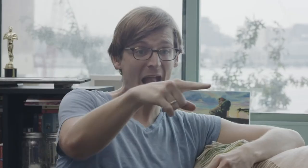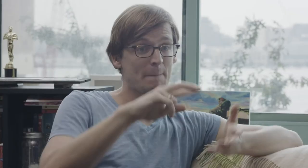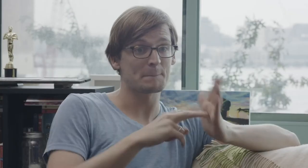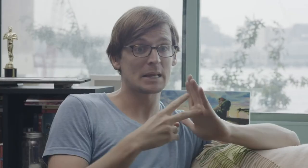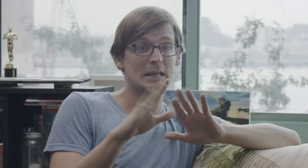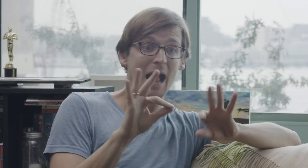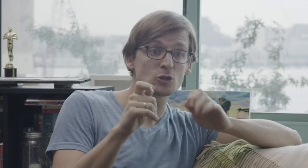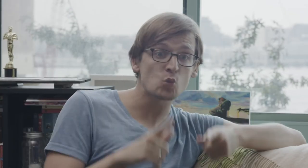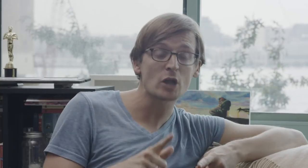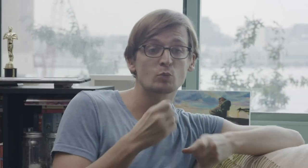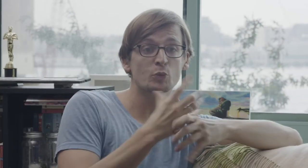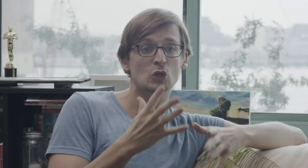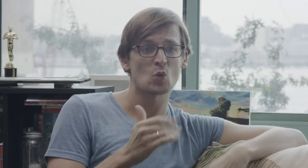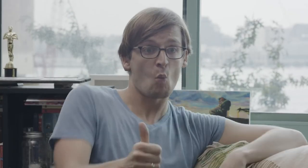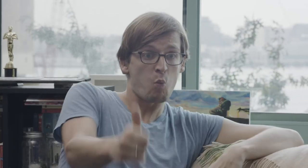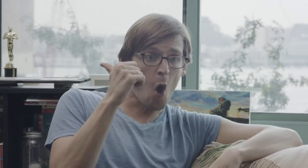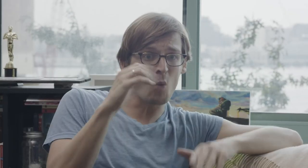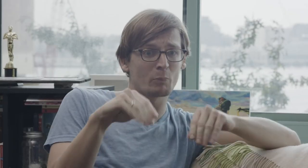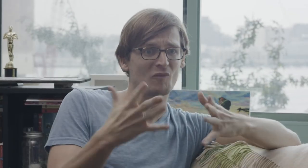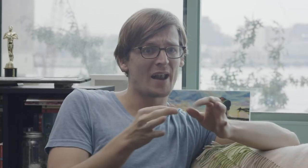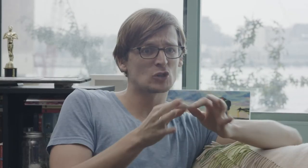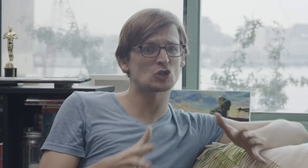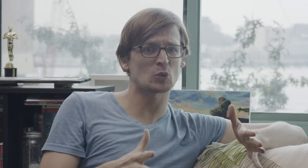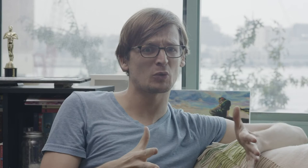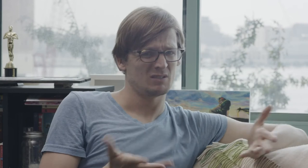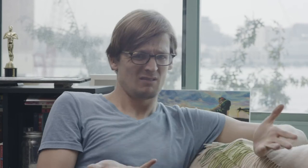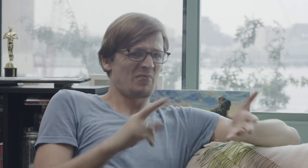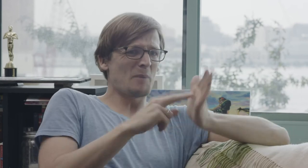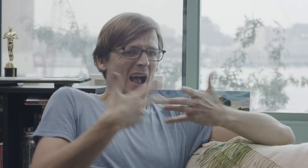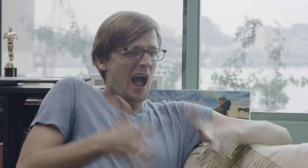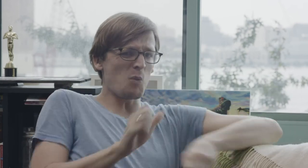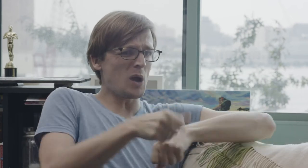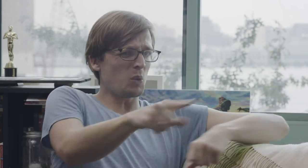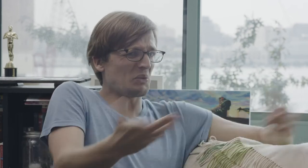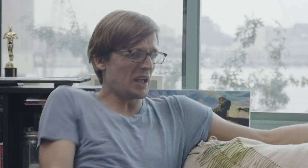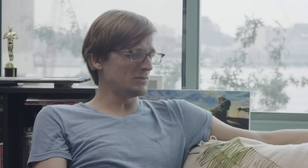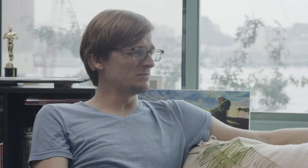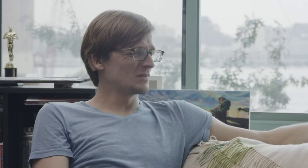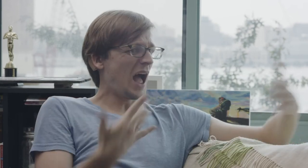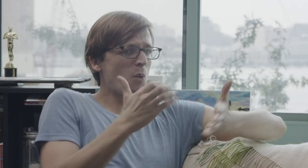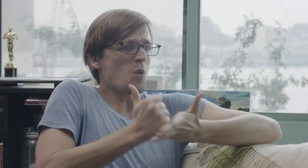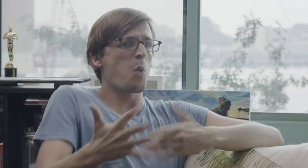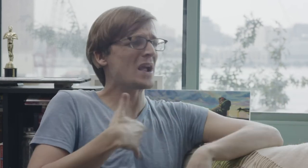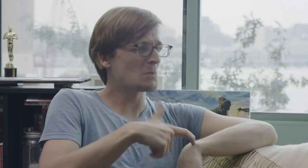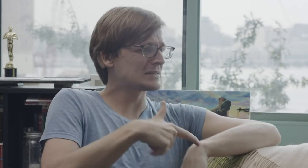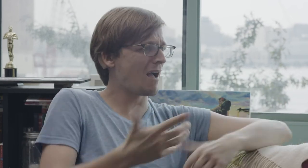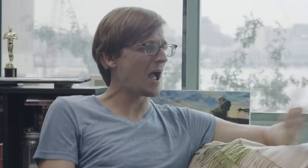So if they, meaning casting directors or producers won't get us an interpreter, I don't wanna work with those people.